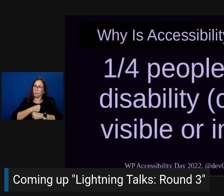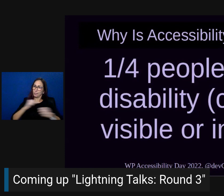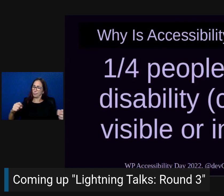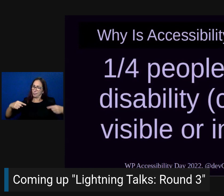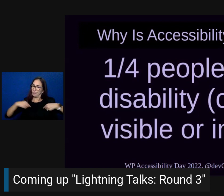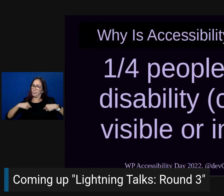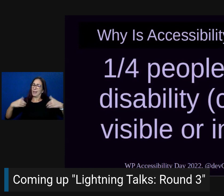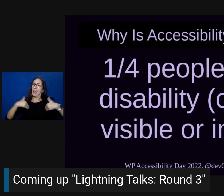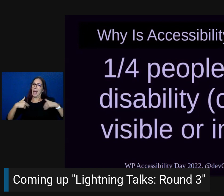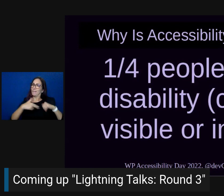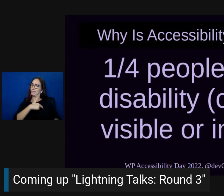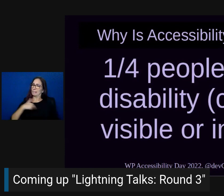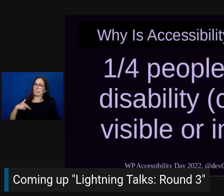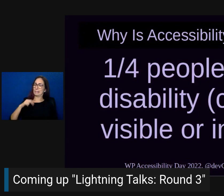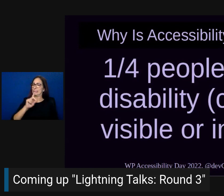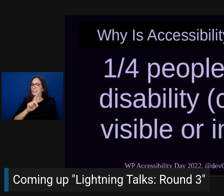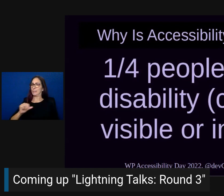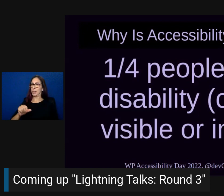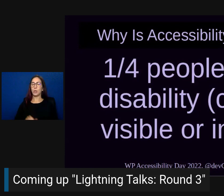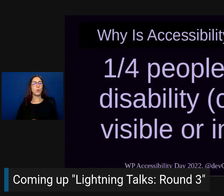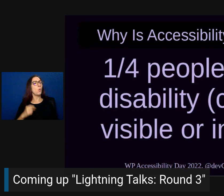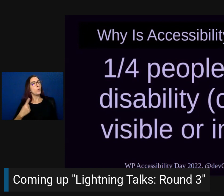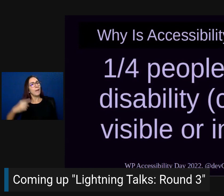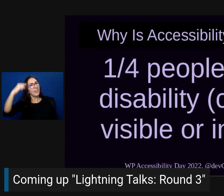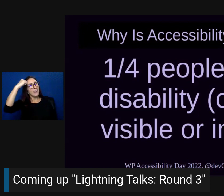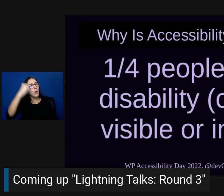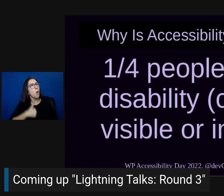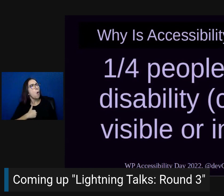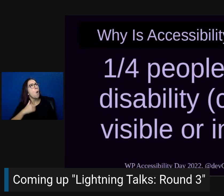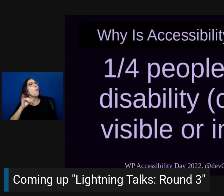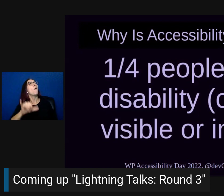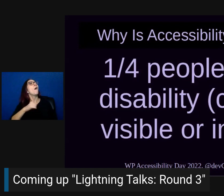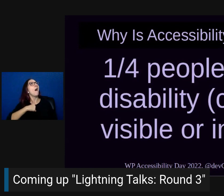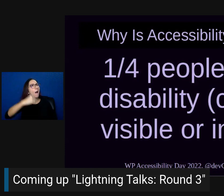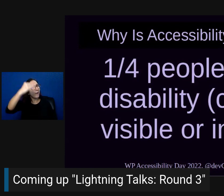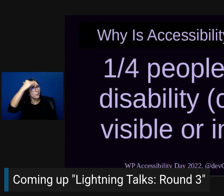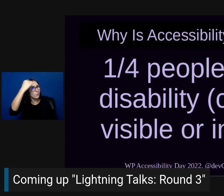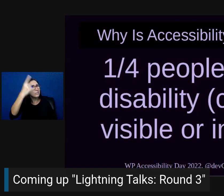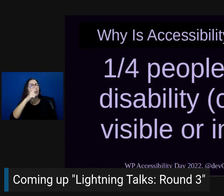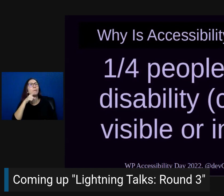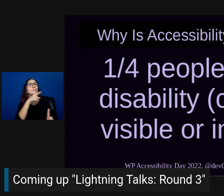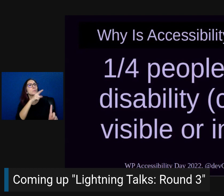I don't have somebody who has a disability but, they, themselves,